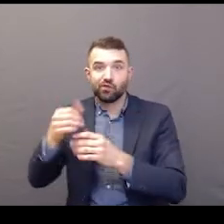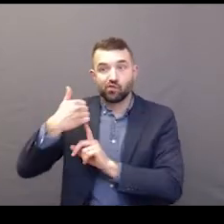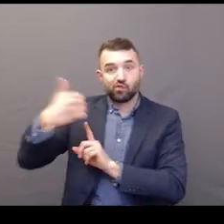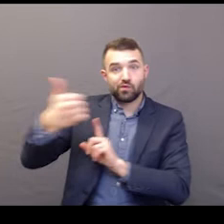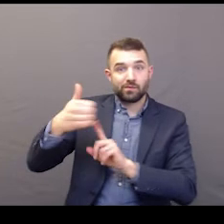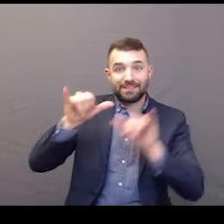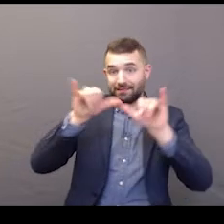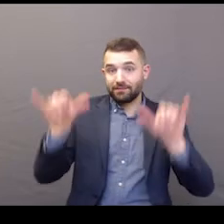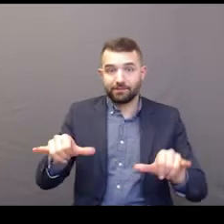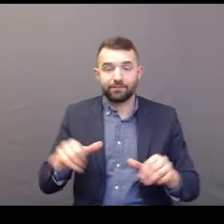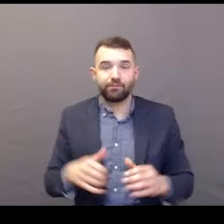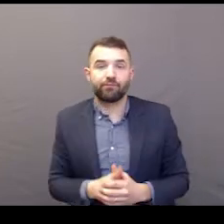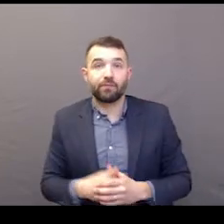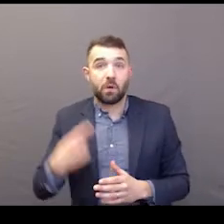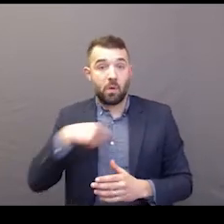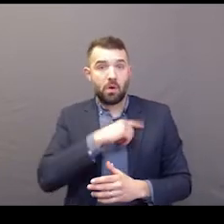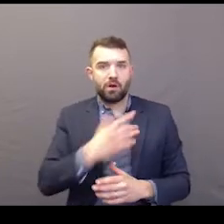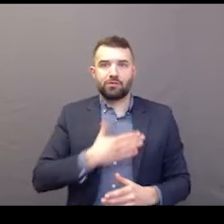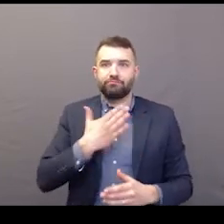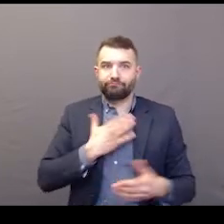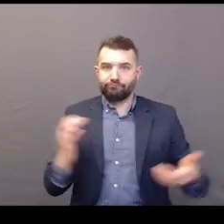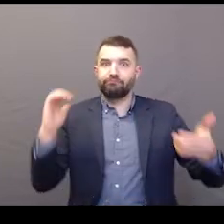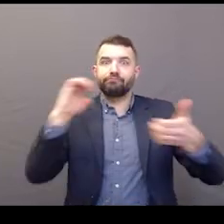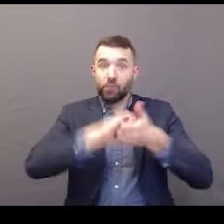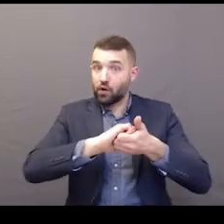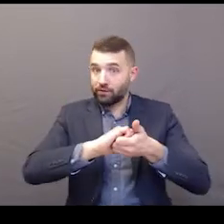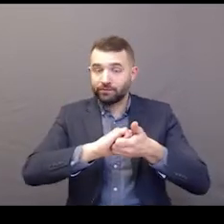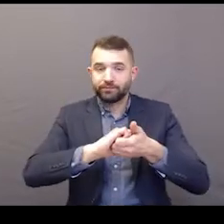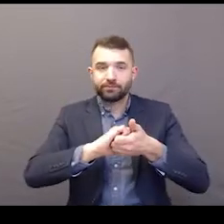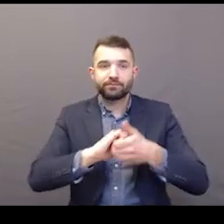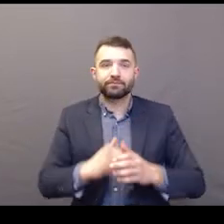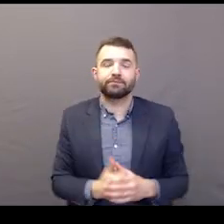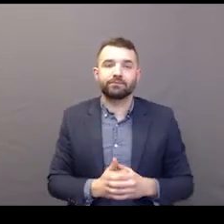collaborate with King County Metro on transit-oriented development (or "TOD"),